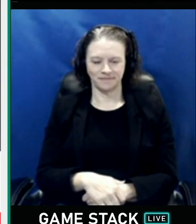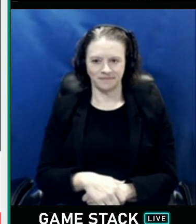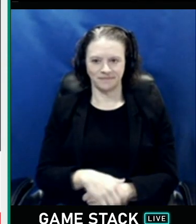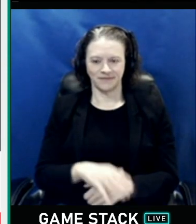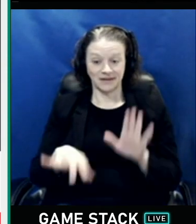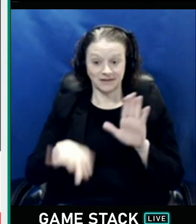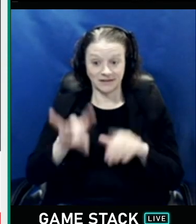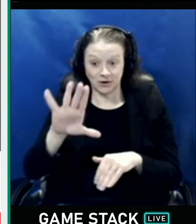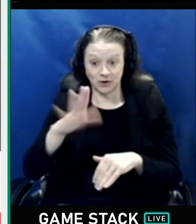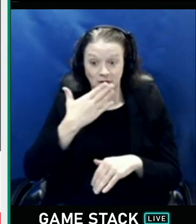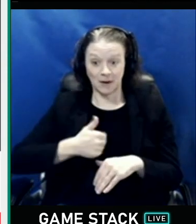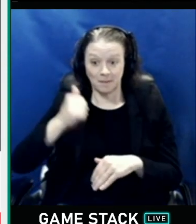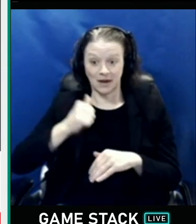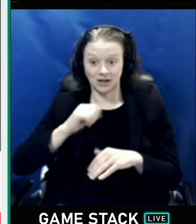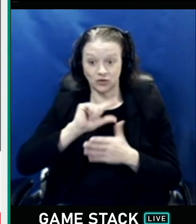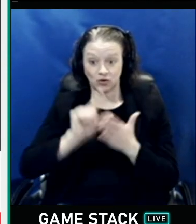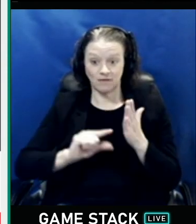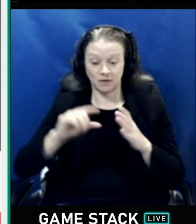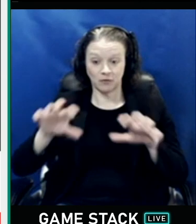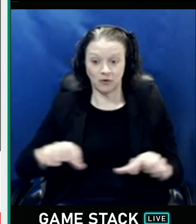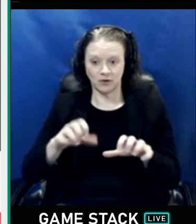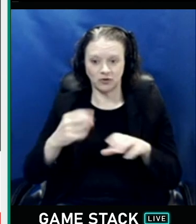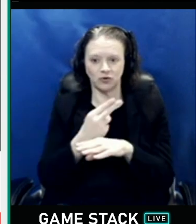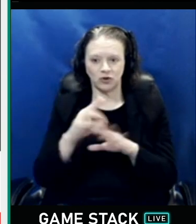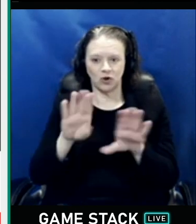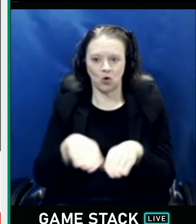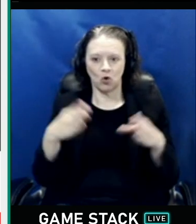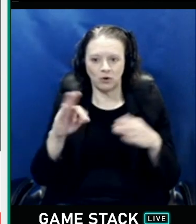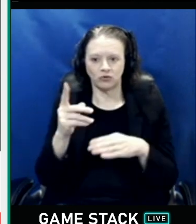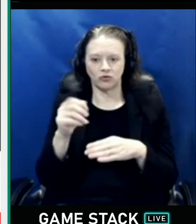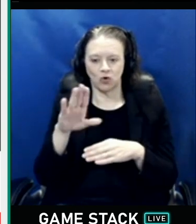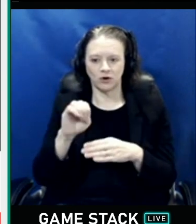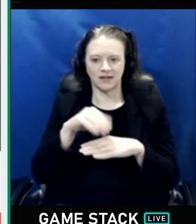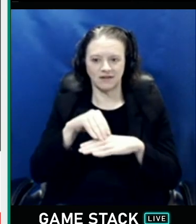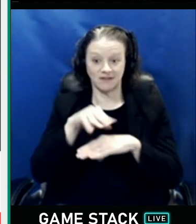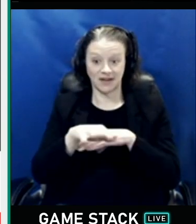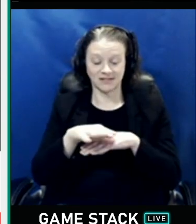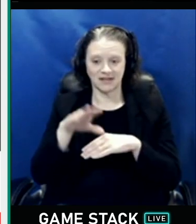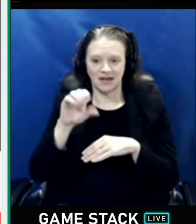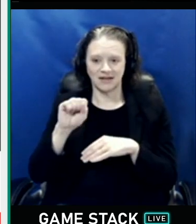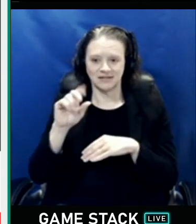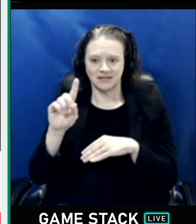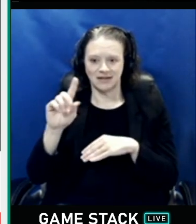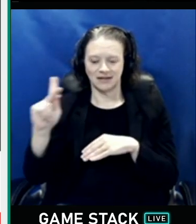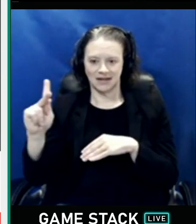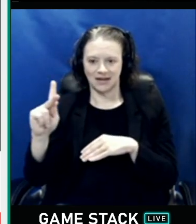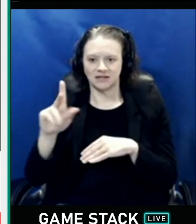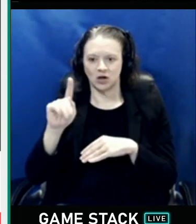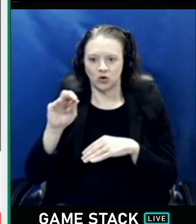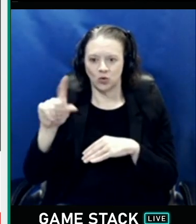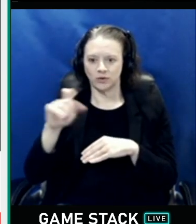Discover your best graphics performance by using our Open Source effects, SDKs, tools, and tutorials at gpuopen.com.